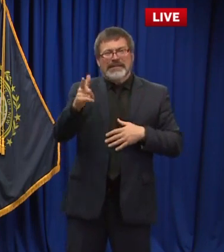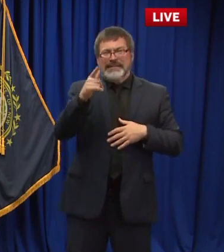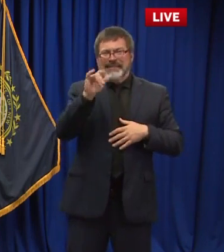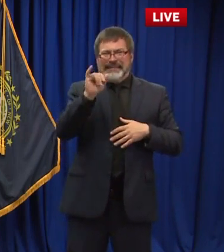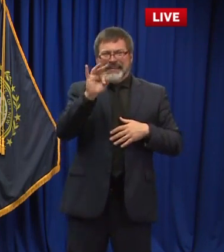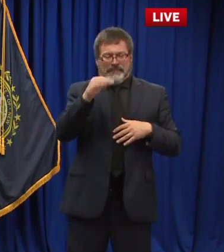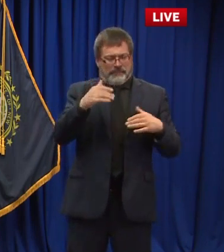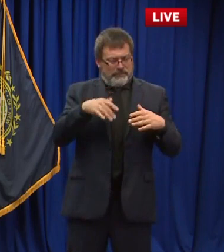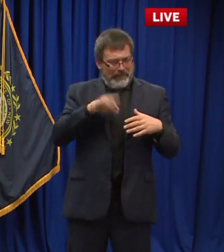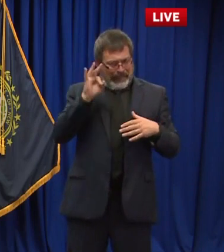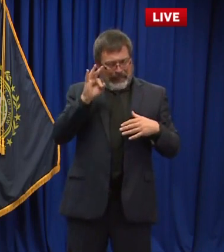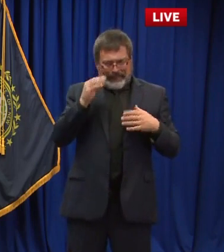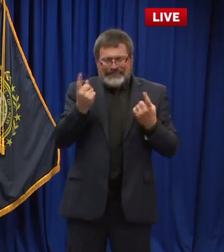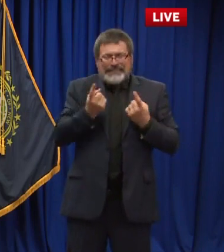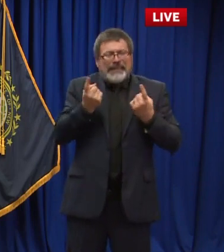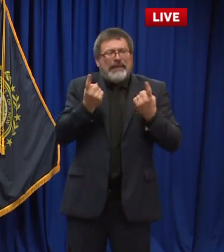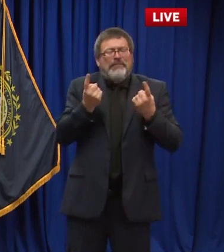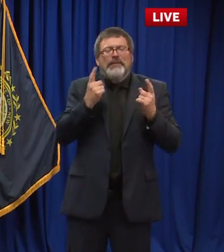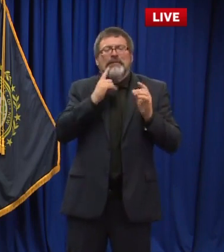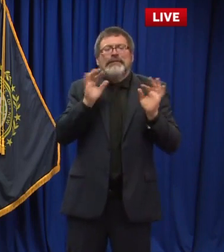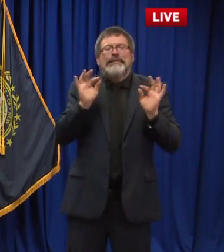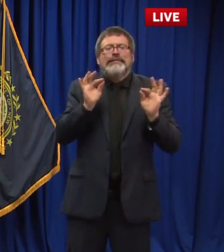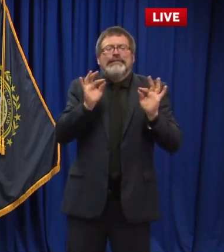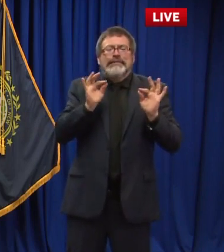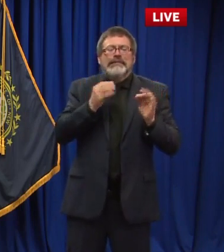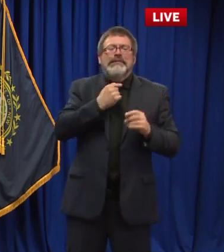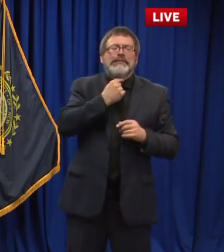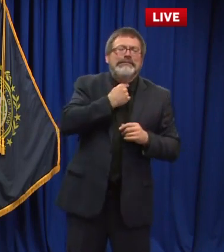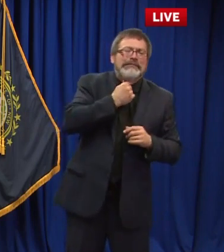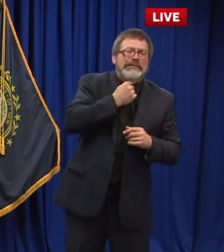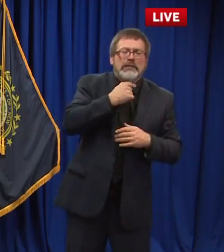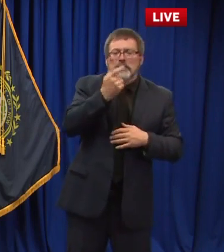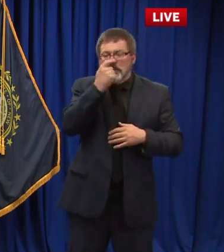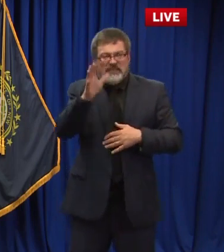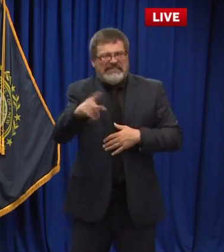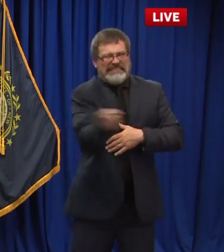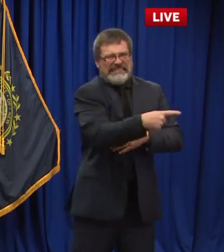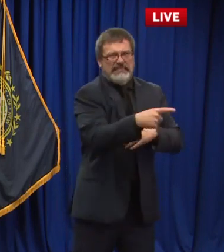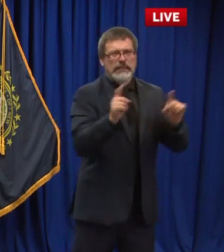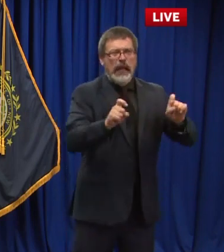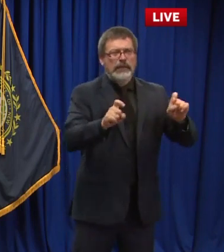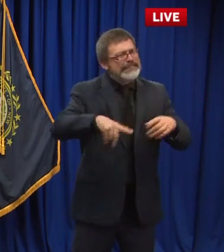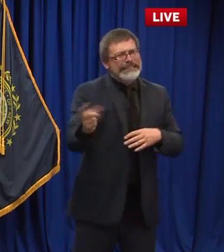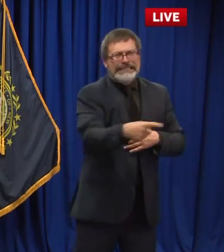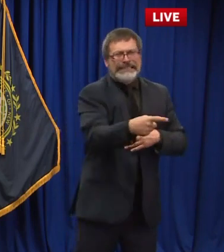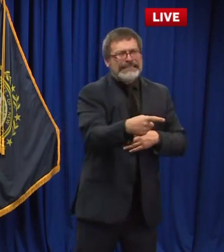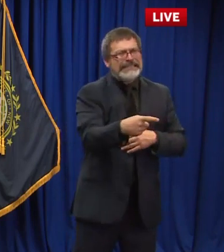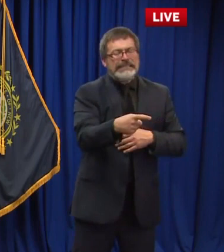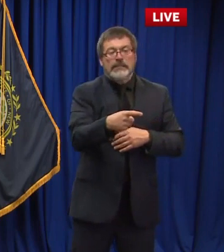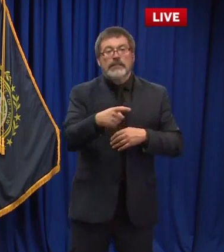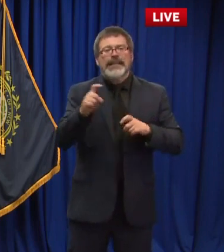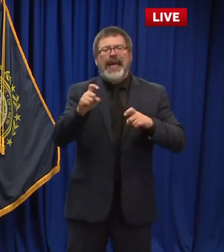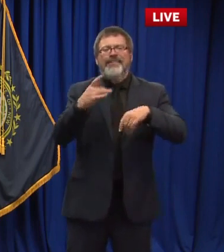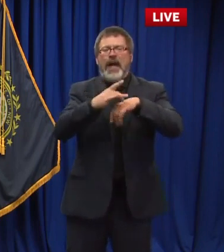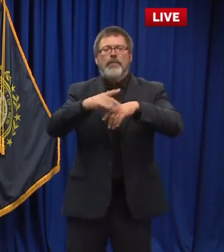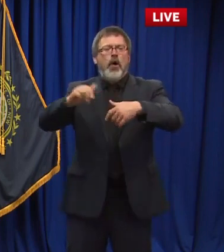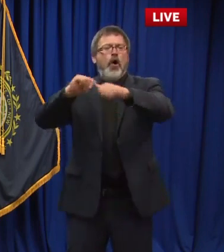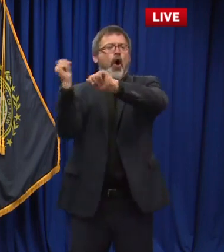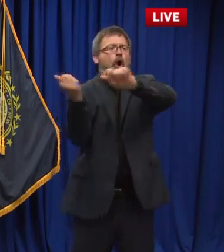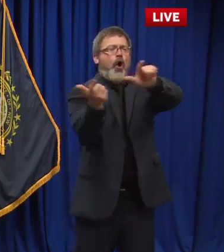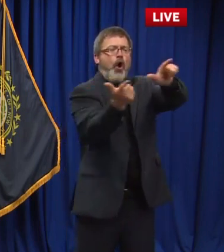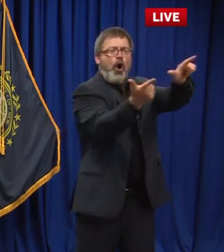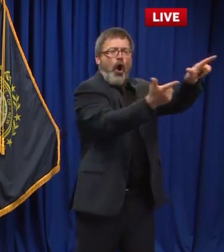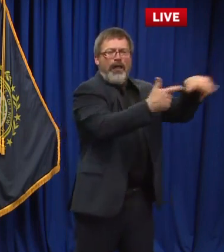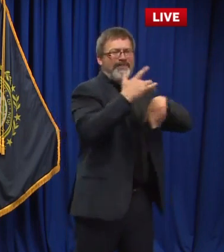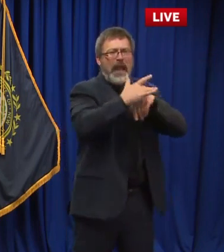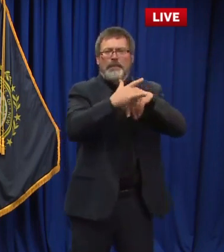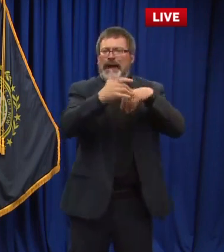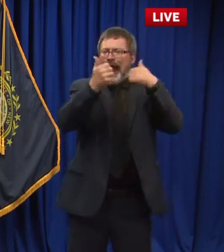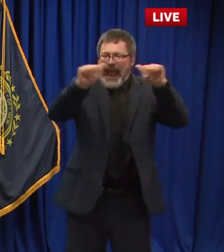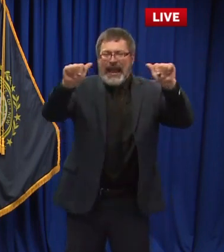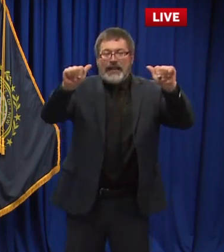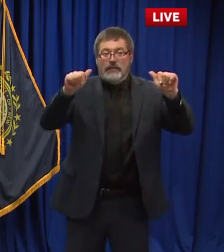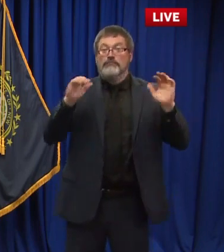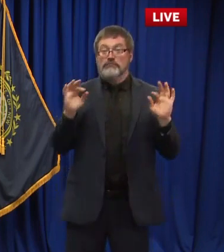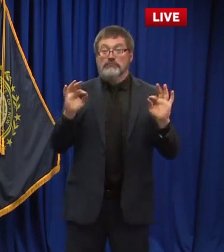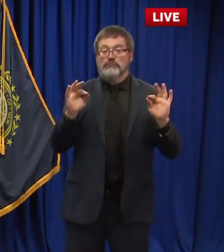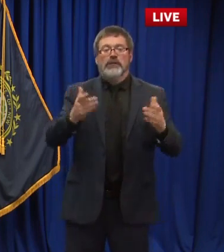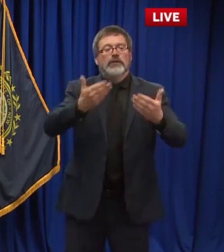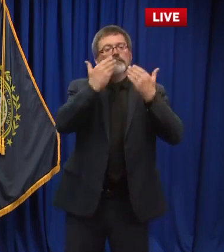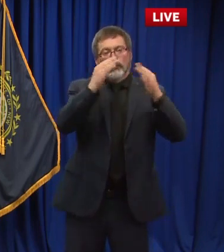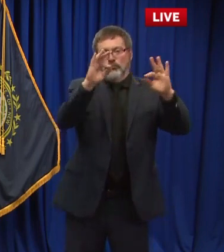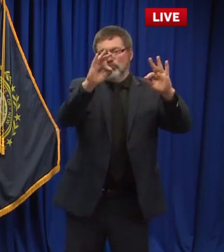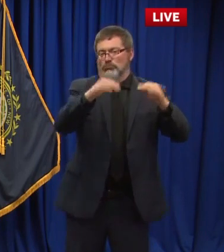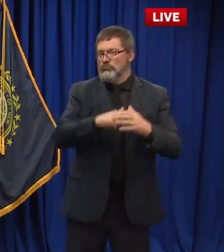IF ANYBODY IS HAVING SYMPTOMS, EVEN MILD SYMPTOMS, WE ENCOURAGE THEM TO GET TESTING AND TESTING REMAINS AVAILABLE FOR ANYBODY, EVEN PEOPLE WHO ARE POTENTIALLY ASYMPTOMATIC, ABOUT SYMPTOMS.